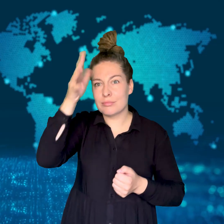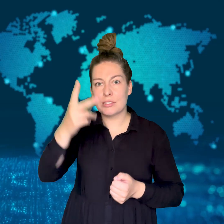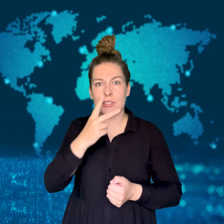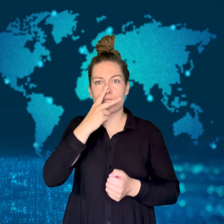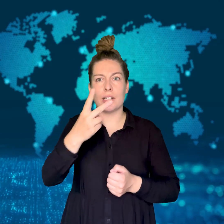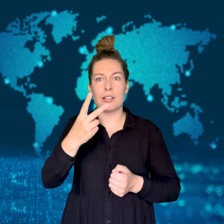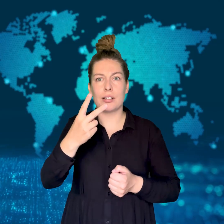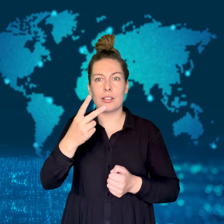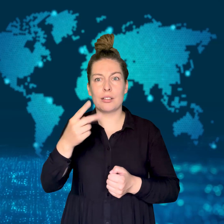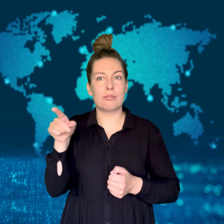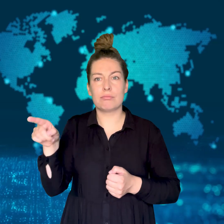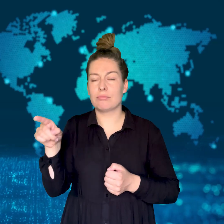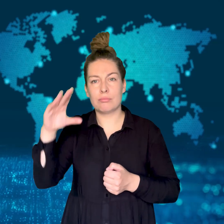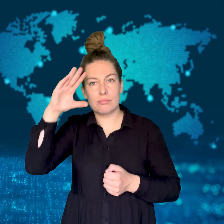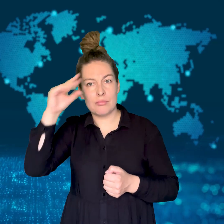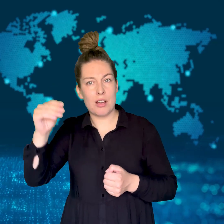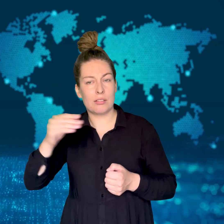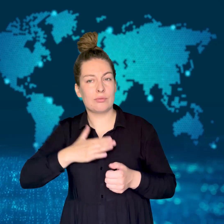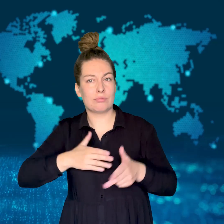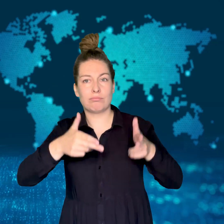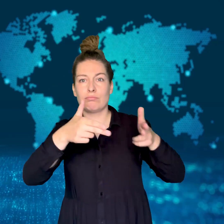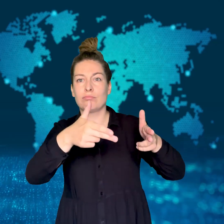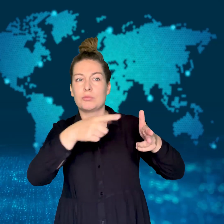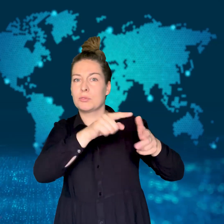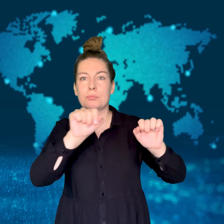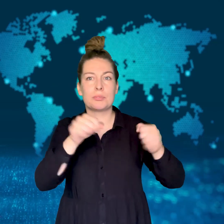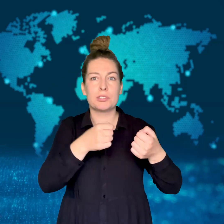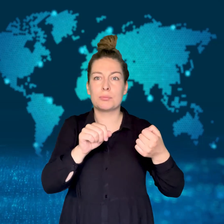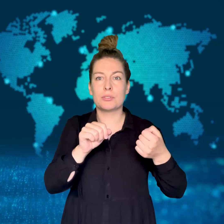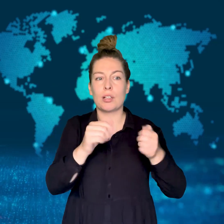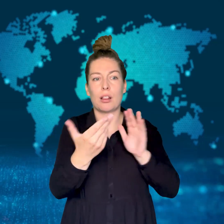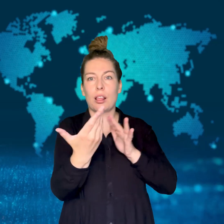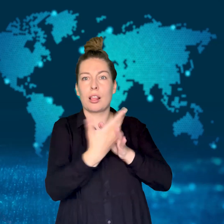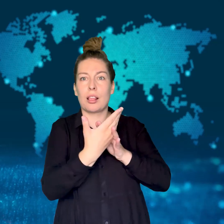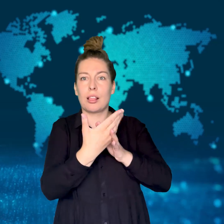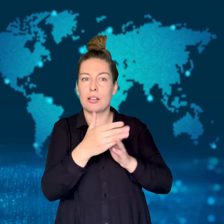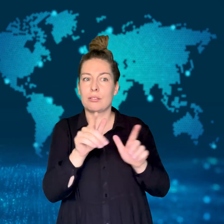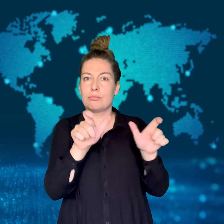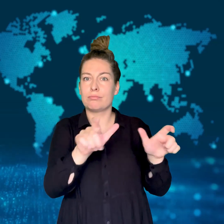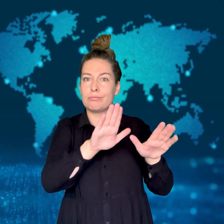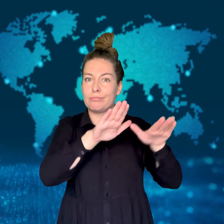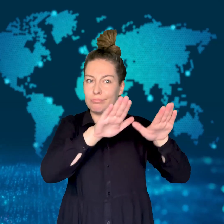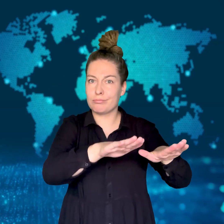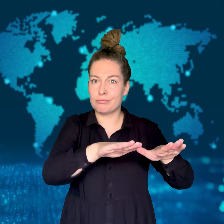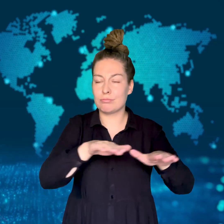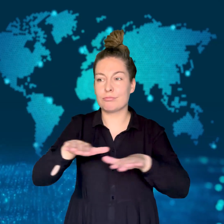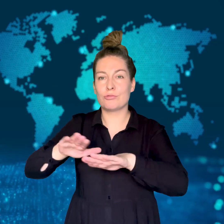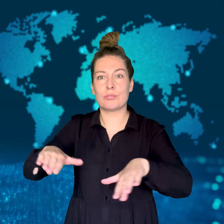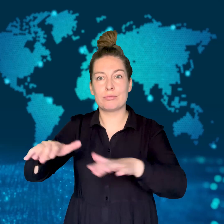the "Human Trafficking Act."